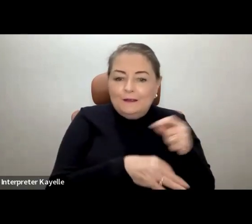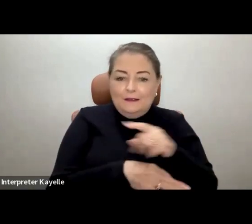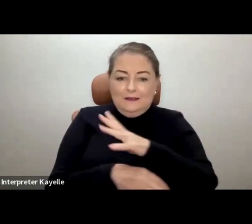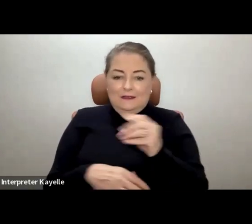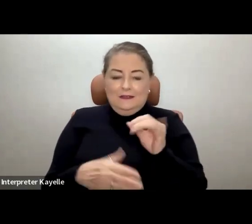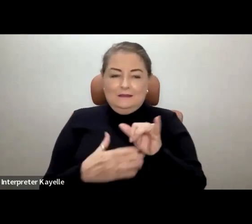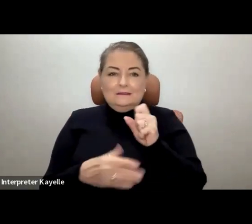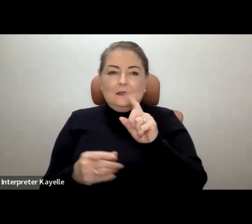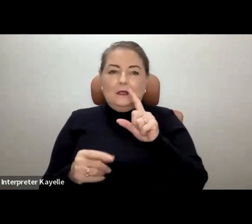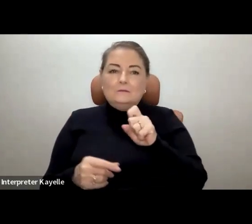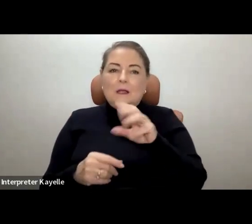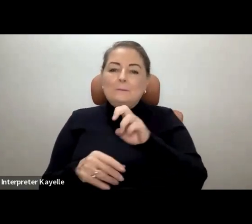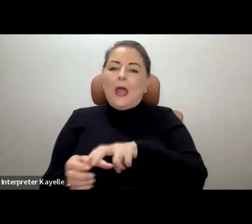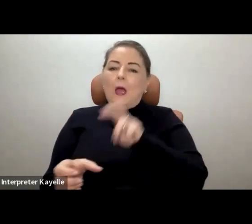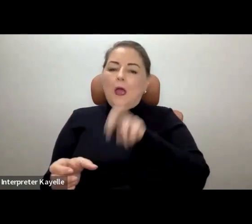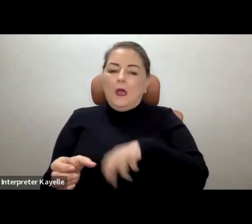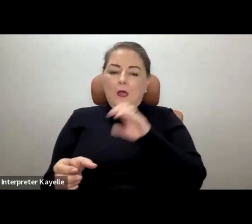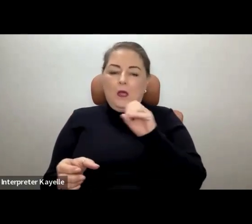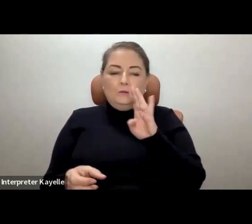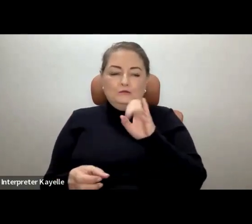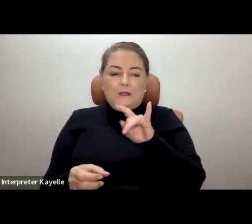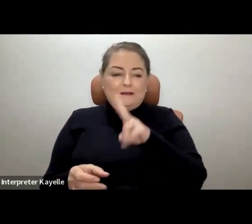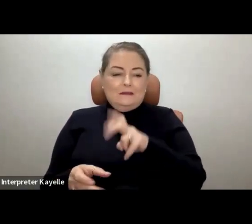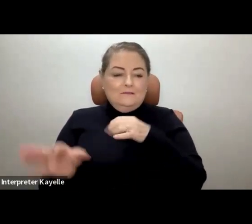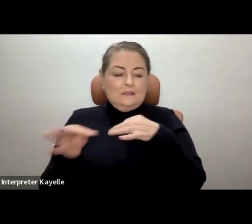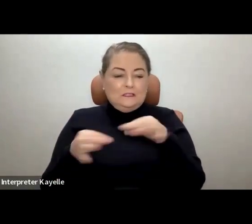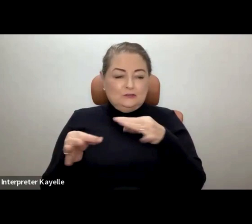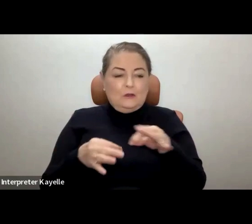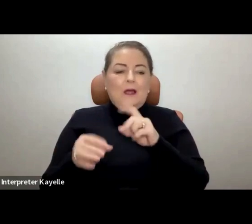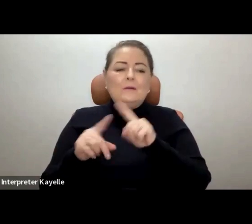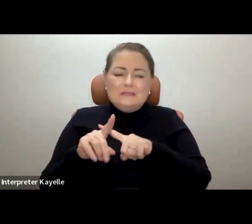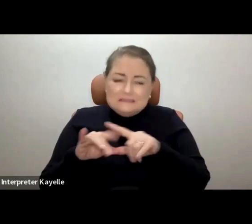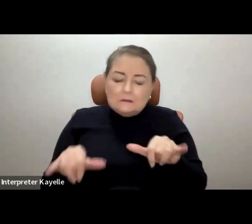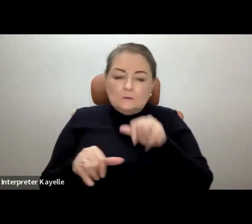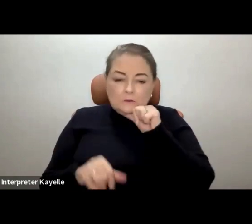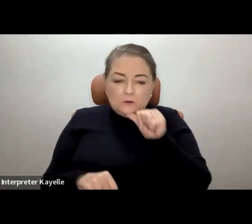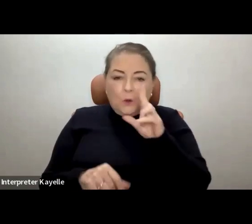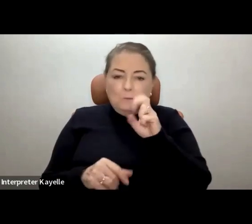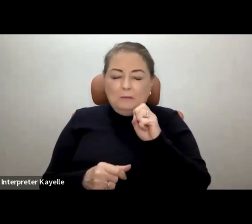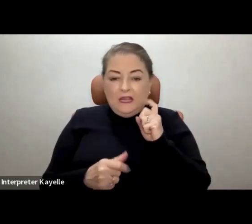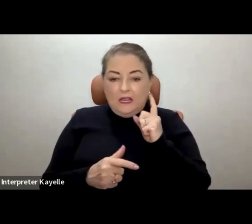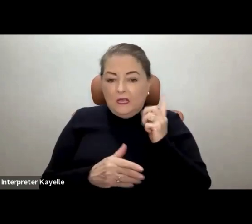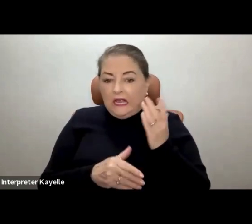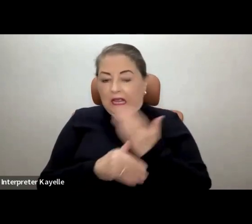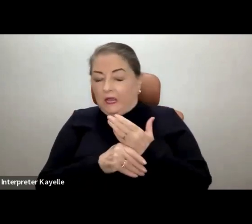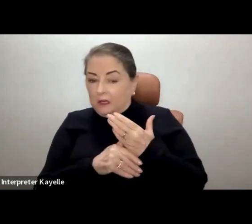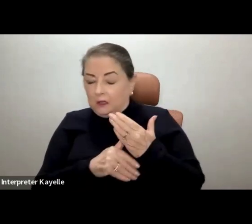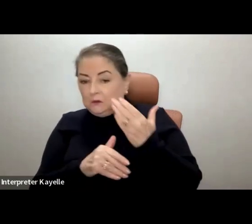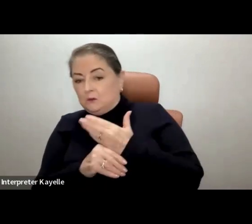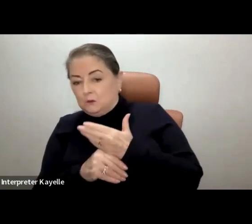objective as possible, objectively described, but also not be intrusive, as least intrusive as possible. But